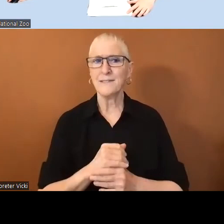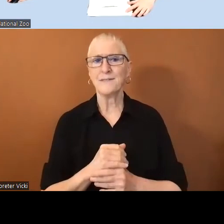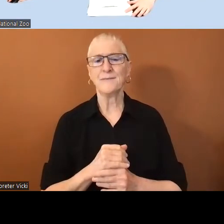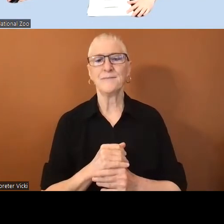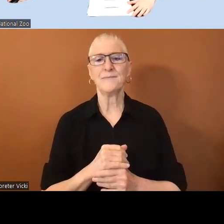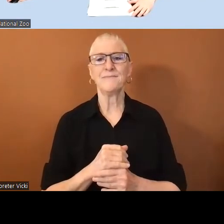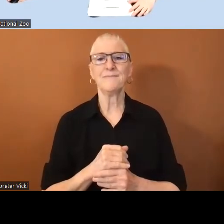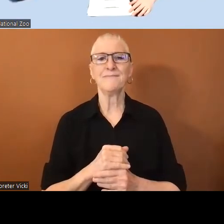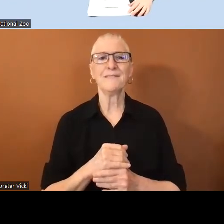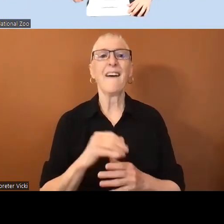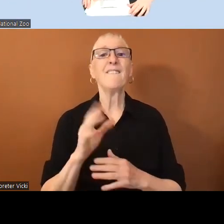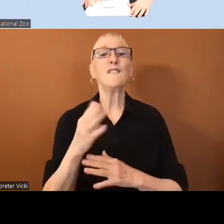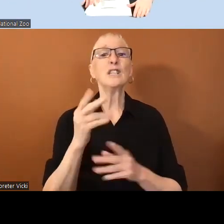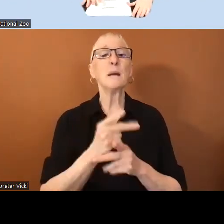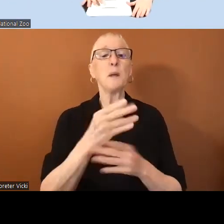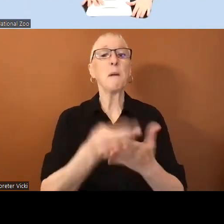Fish keep their money in a riverbank.